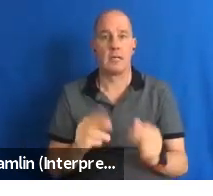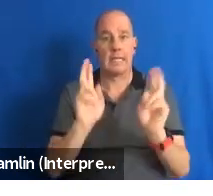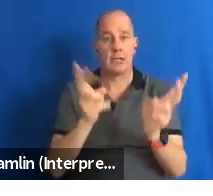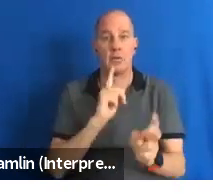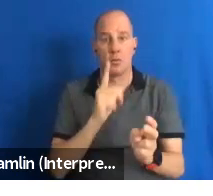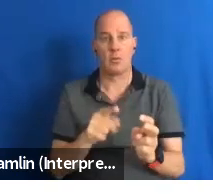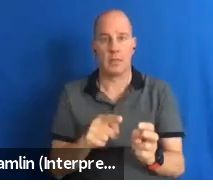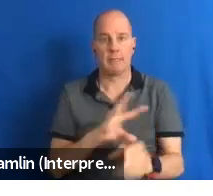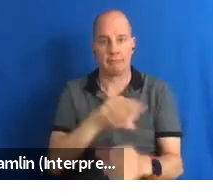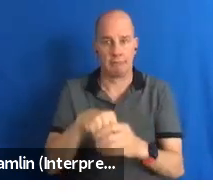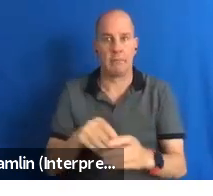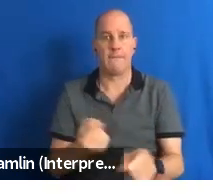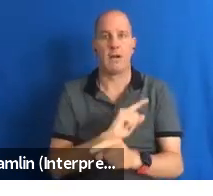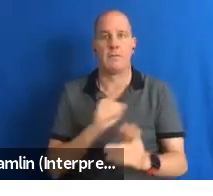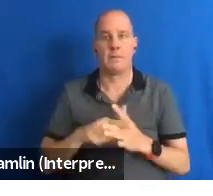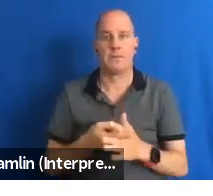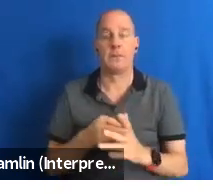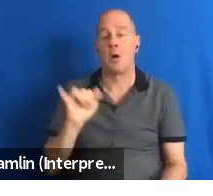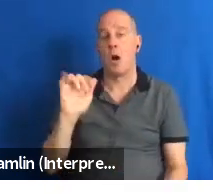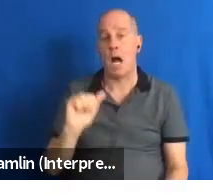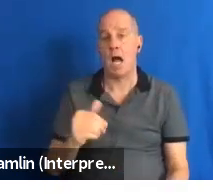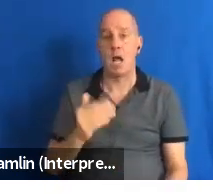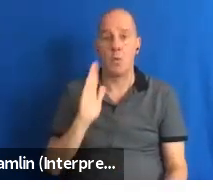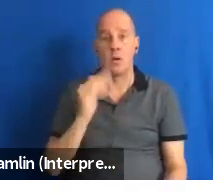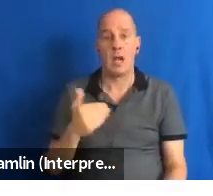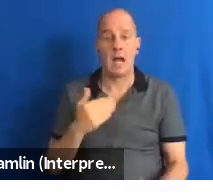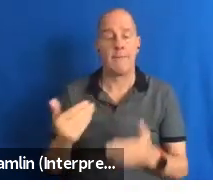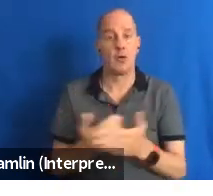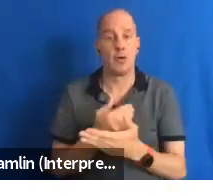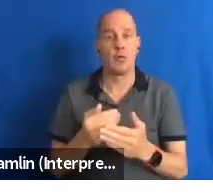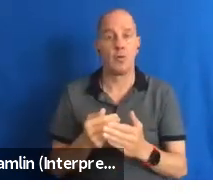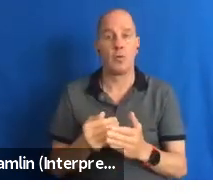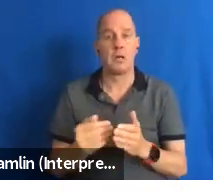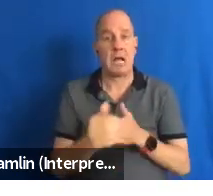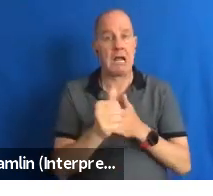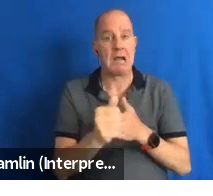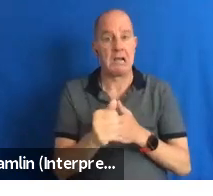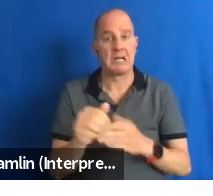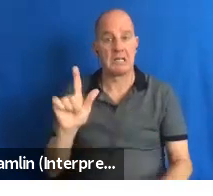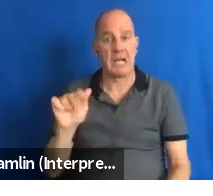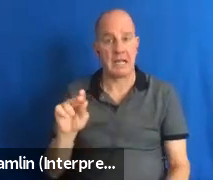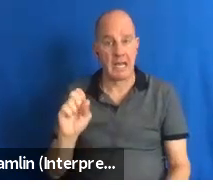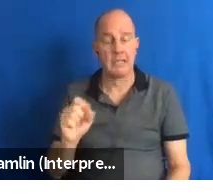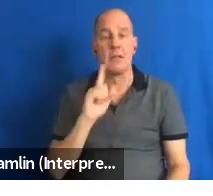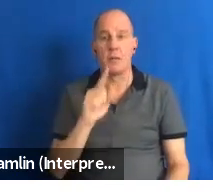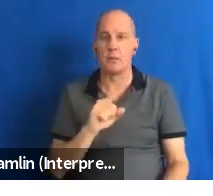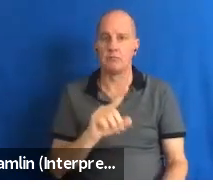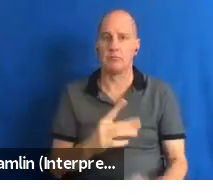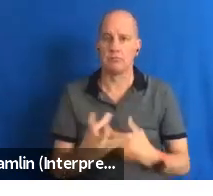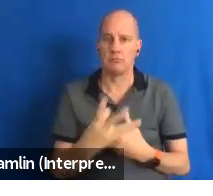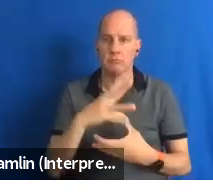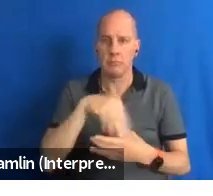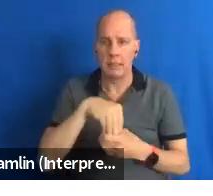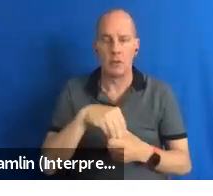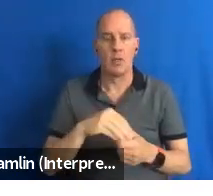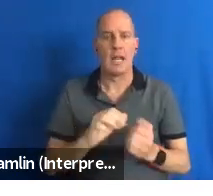as IA would roll out some new guidance, they were really inclusive how the needs of people